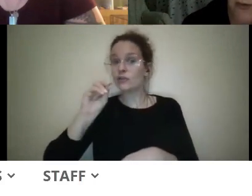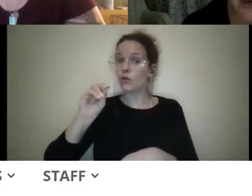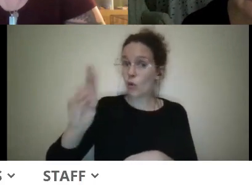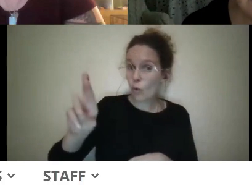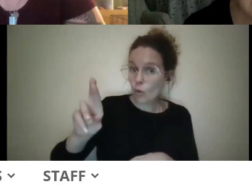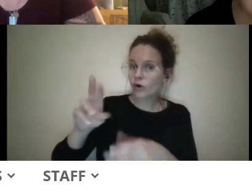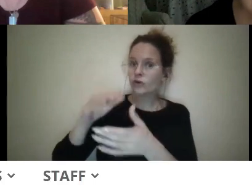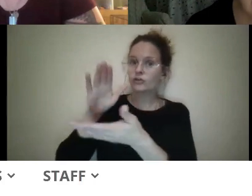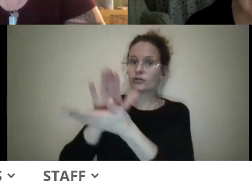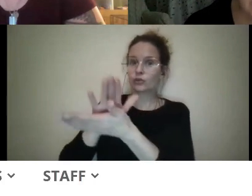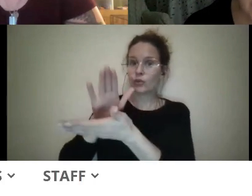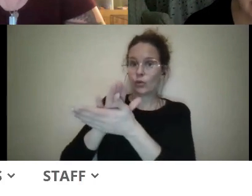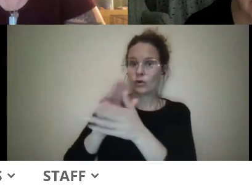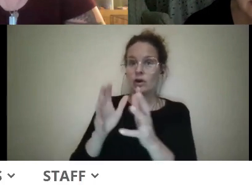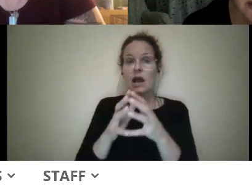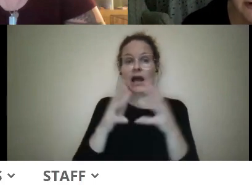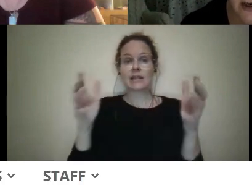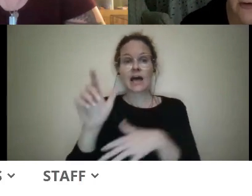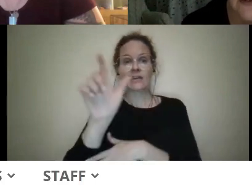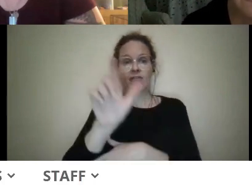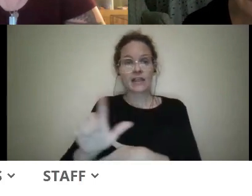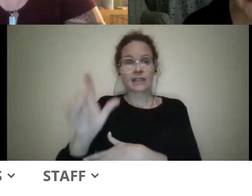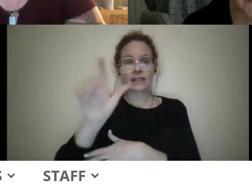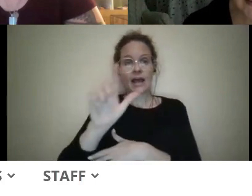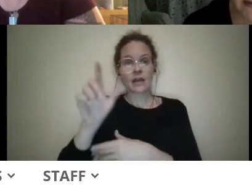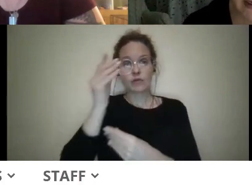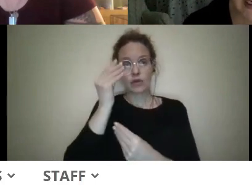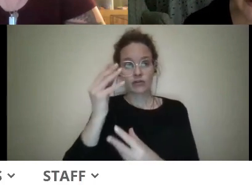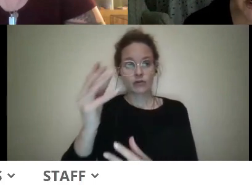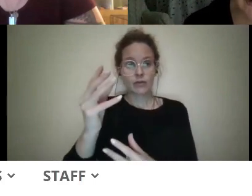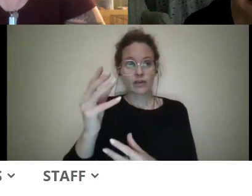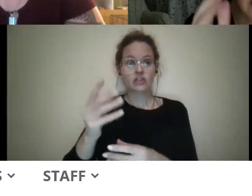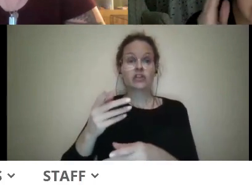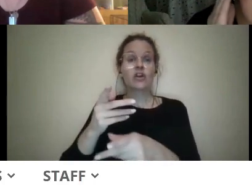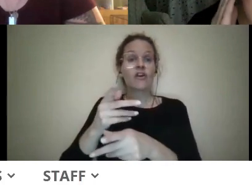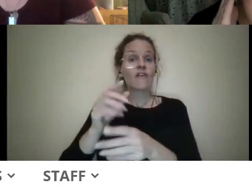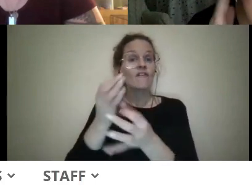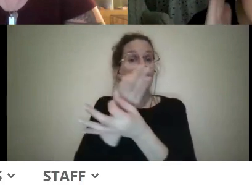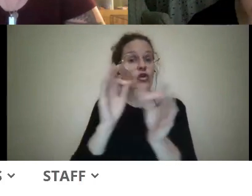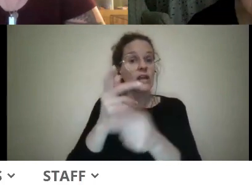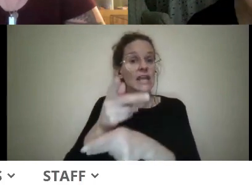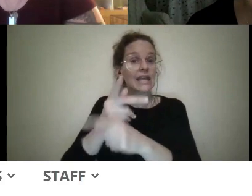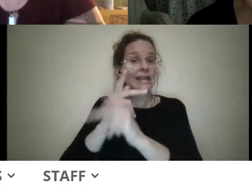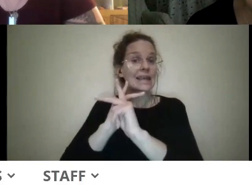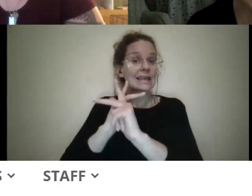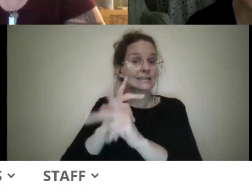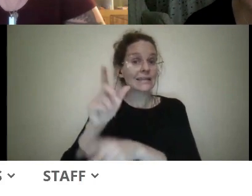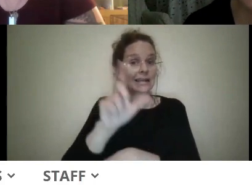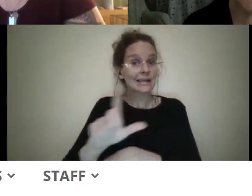We also have a lot of library materials. Free lending library. Any games, books,